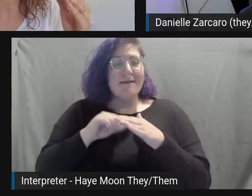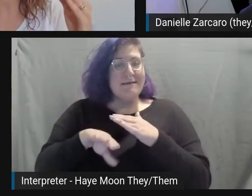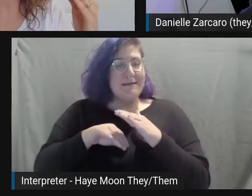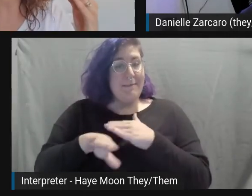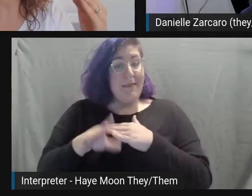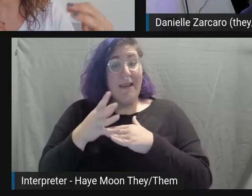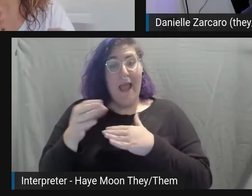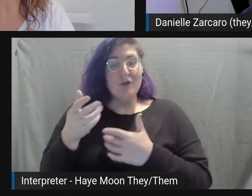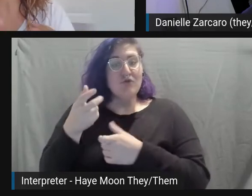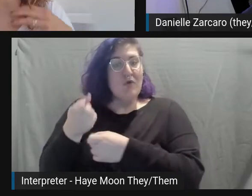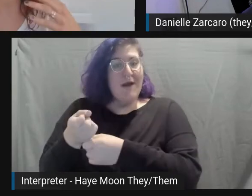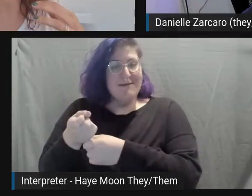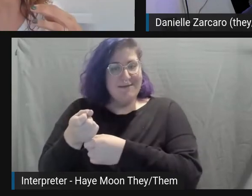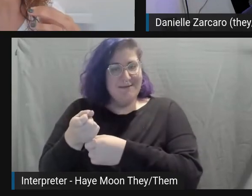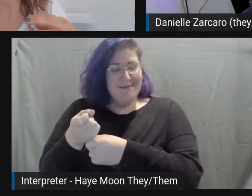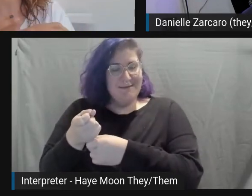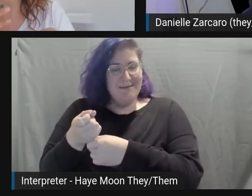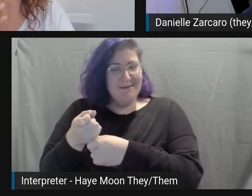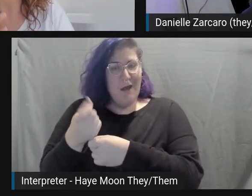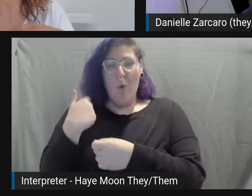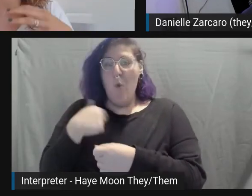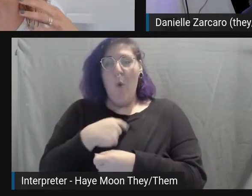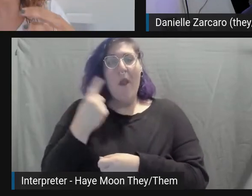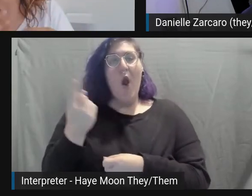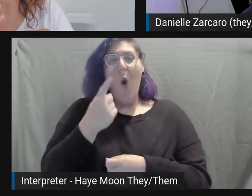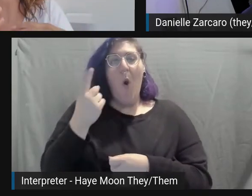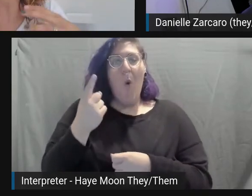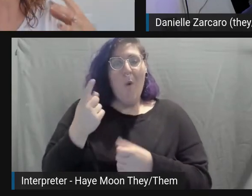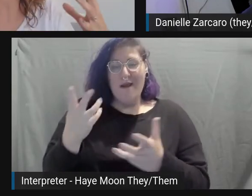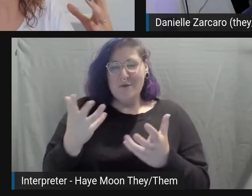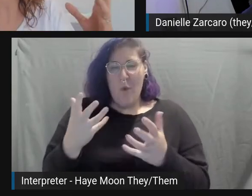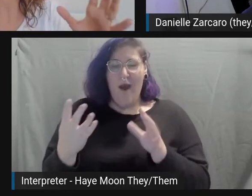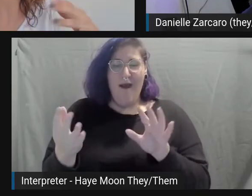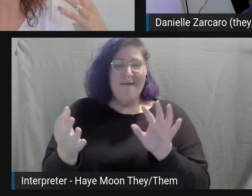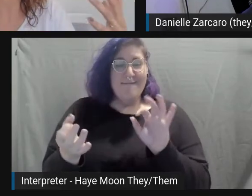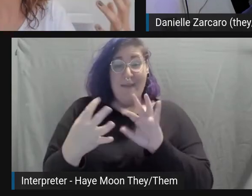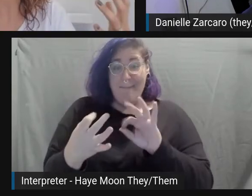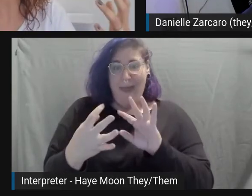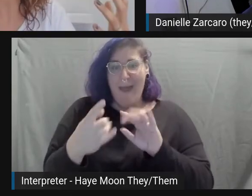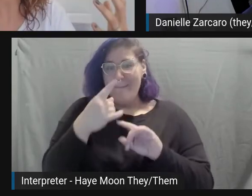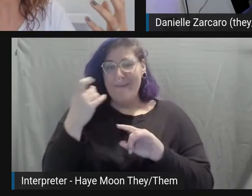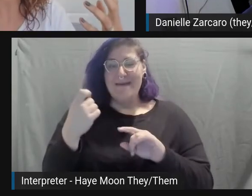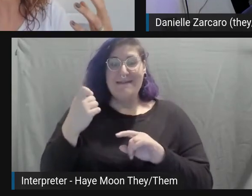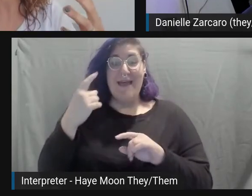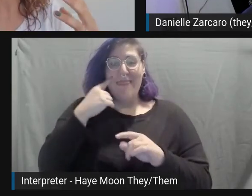We're always taking feedback because I think that we have a lot of, and excuse my term, but snake oil out there,